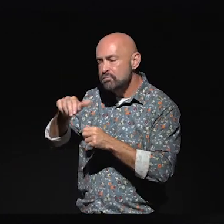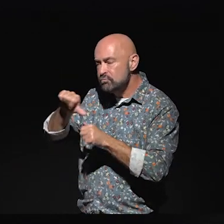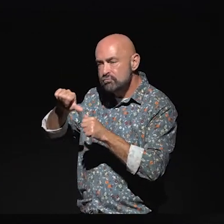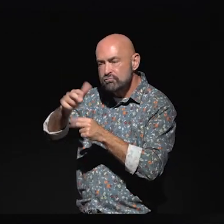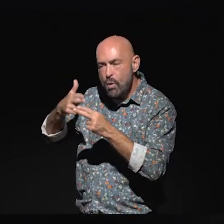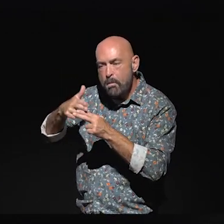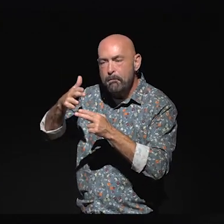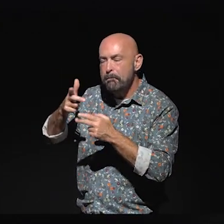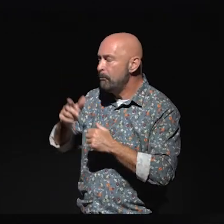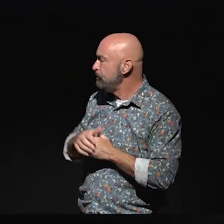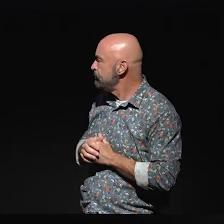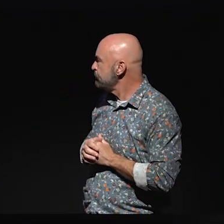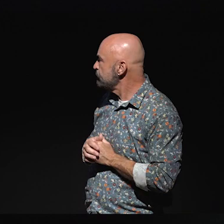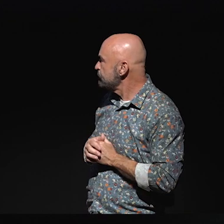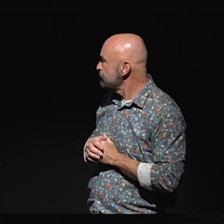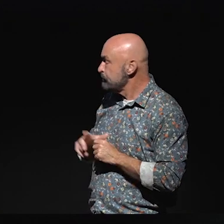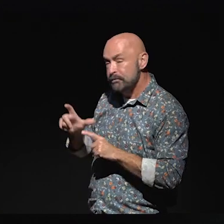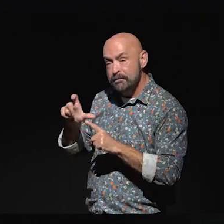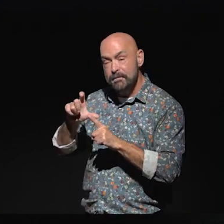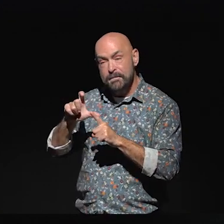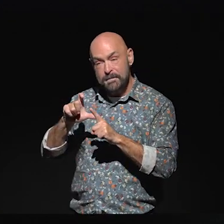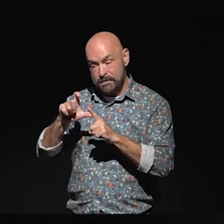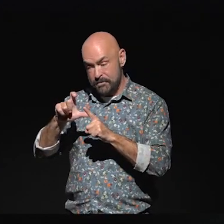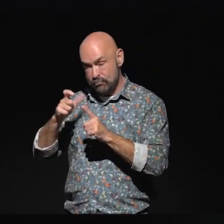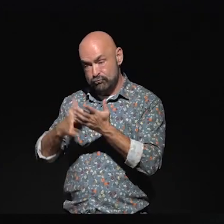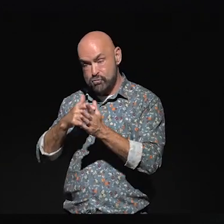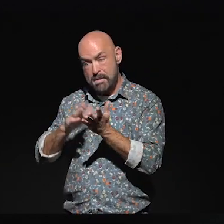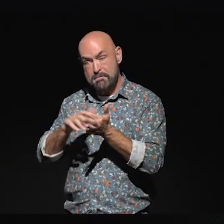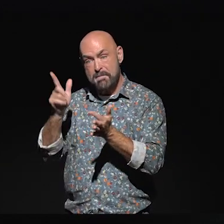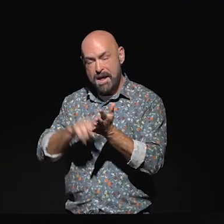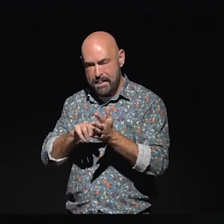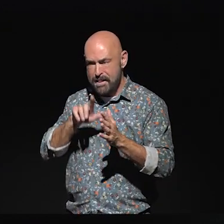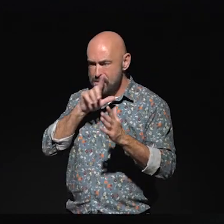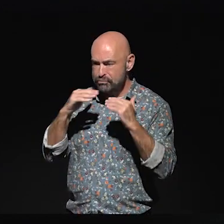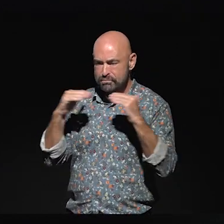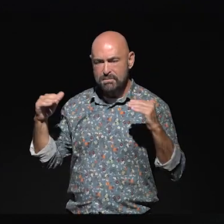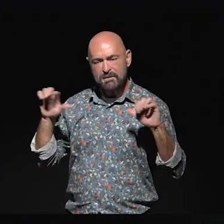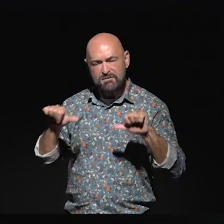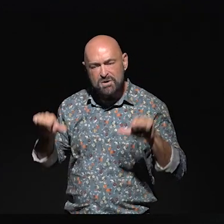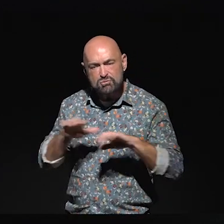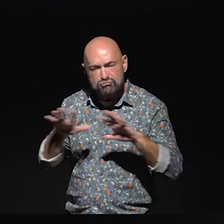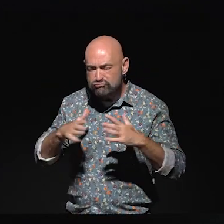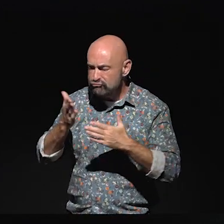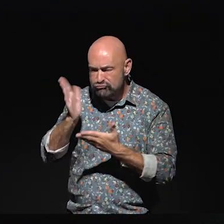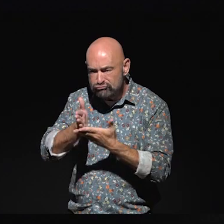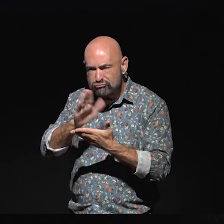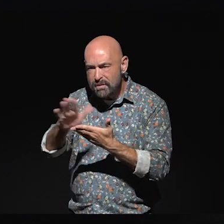of Delphine Ramel, whom he loved as much, so finished, so enamel-like in its surface?